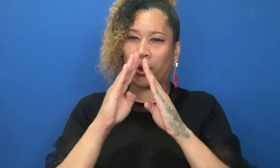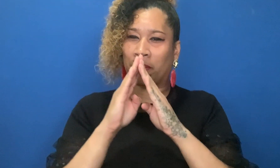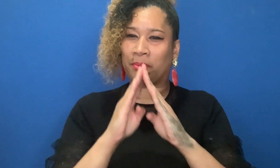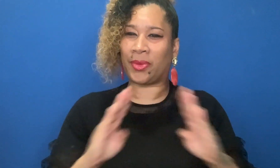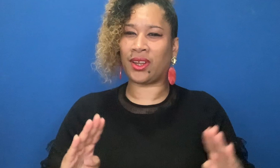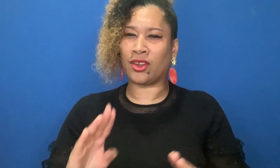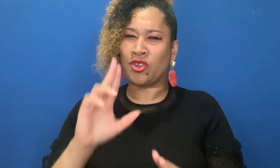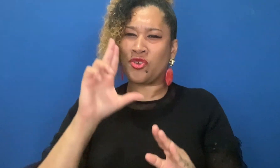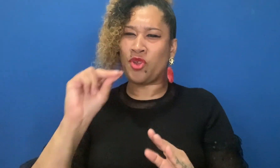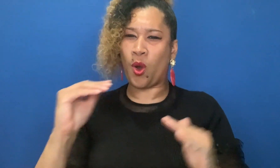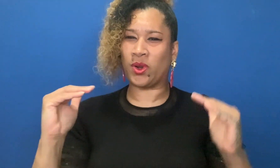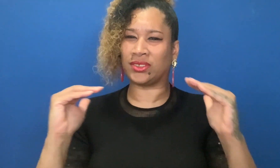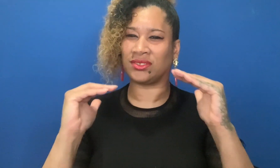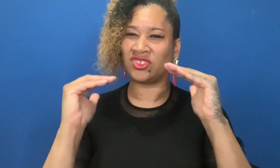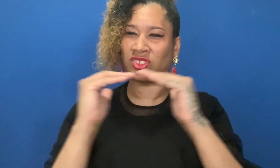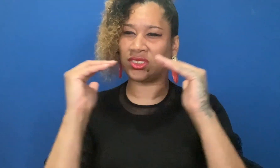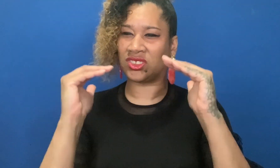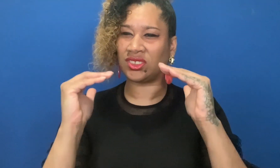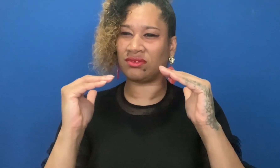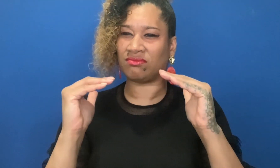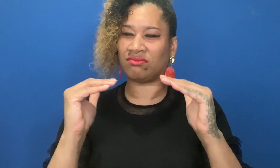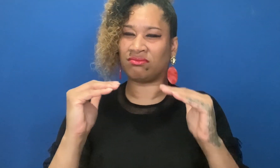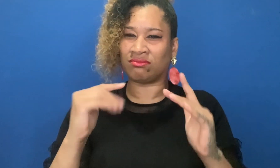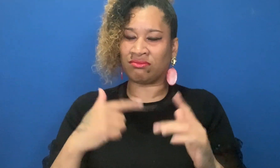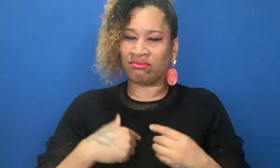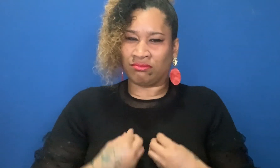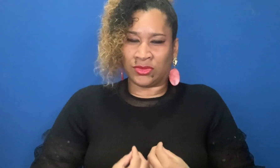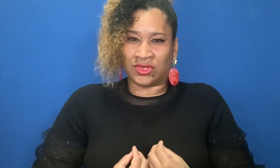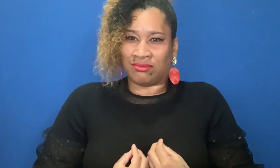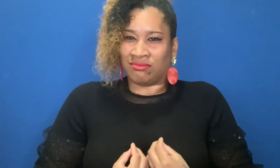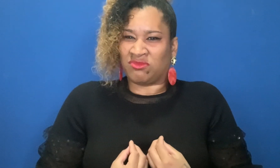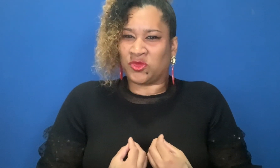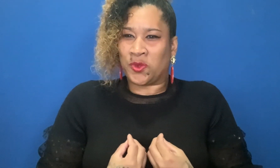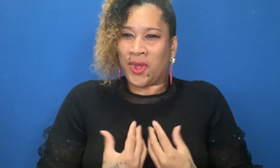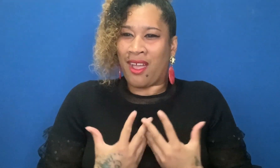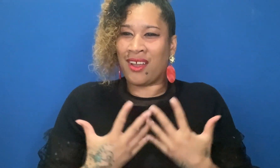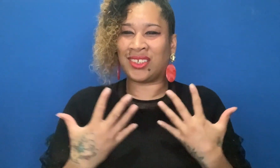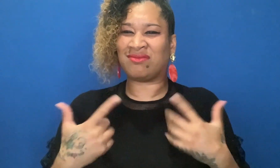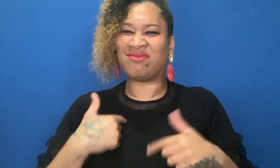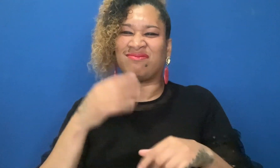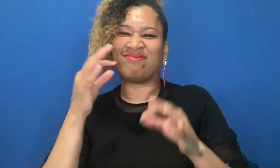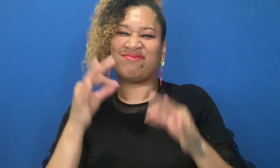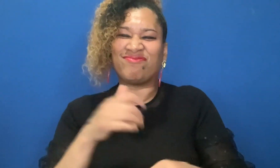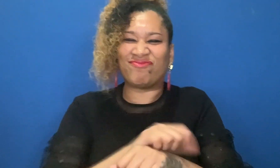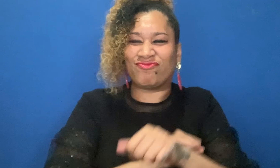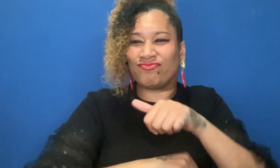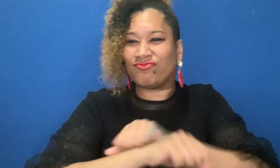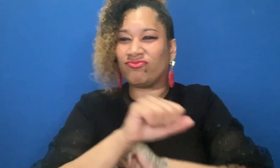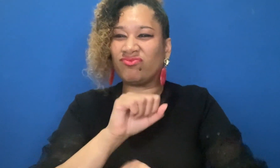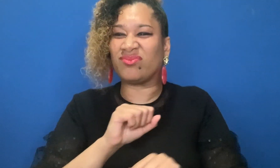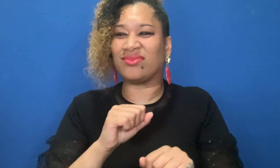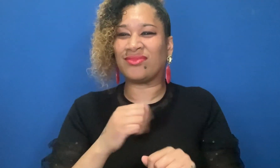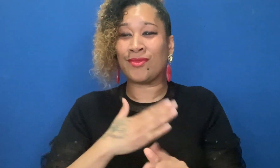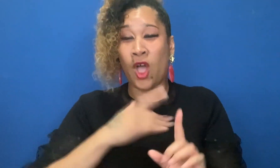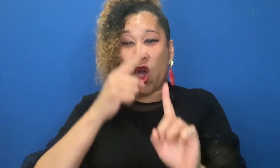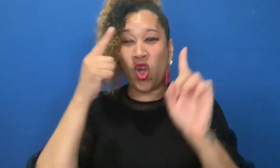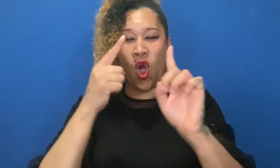No justice, no peace. I felt so inspired. I decided to roll up my sleeves.